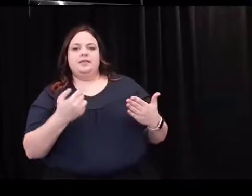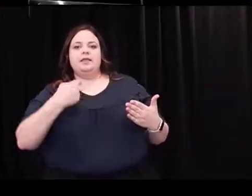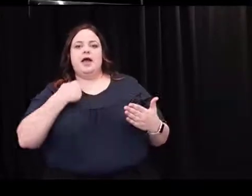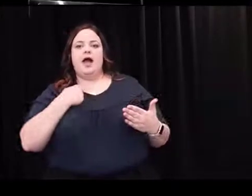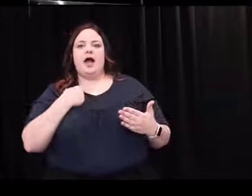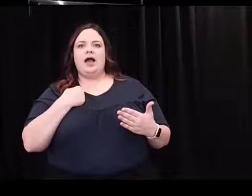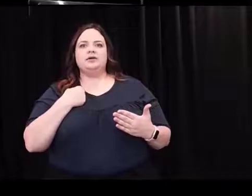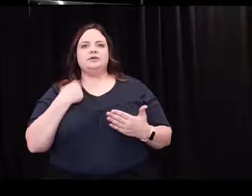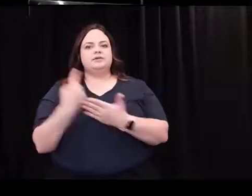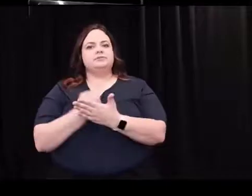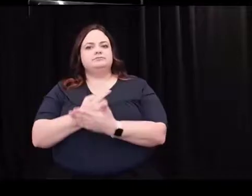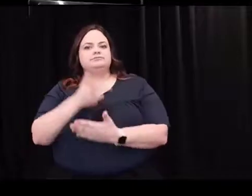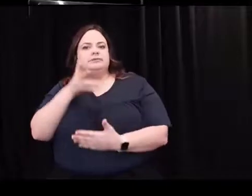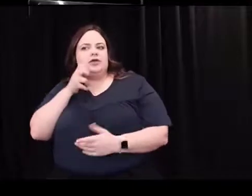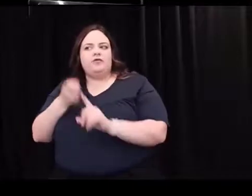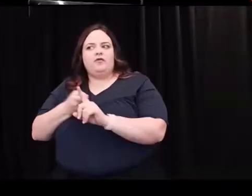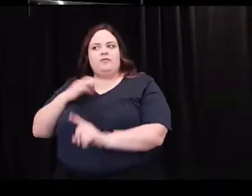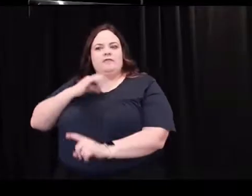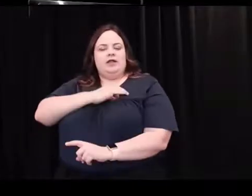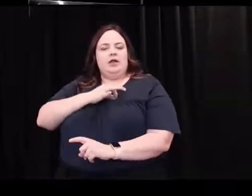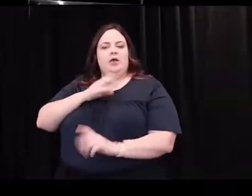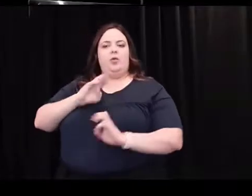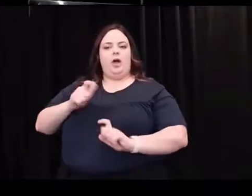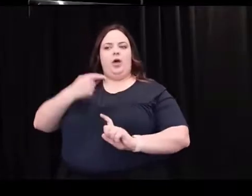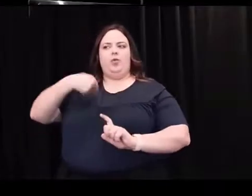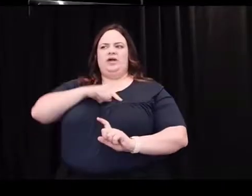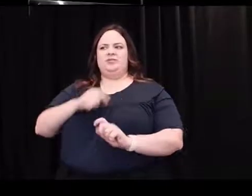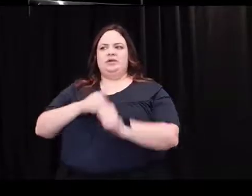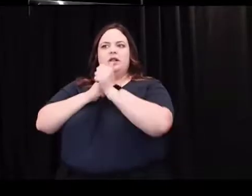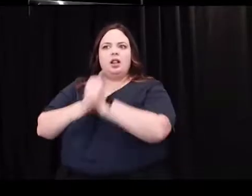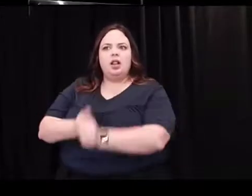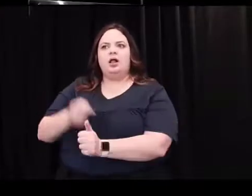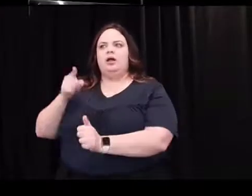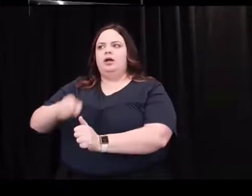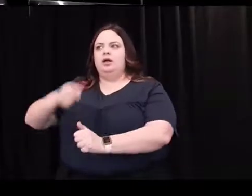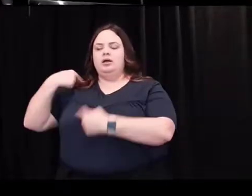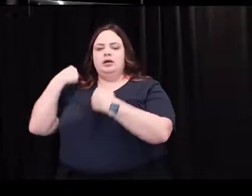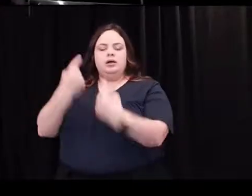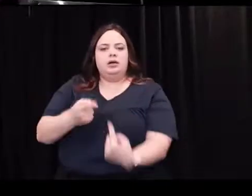hear from faculty is well we've been doing it this way forever and I've been using these same course